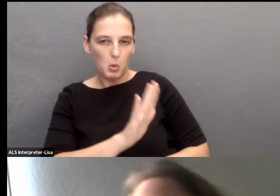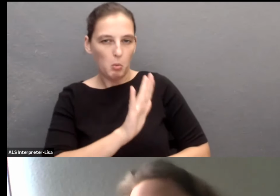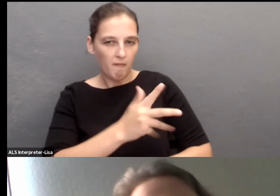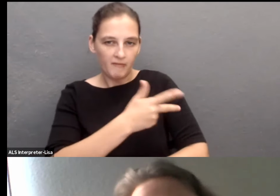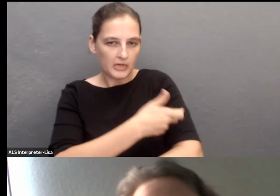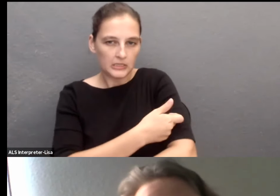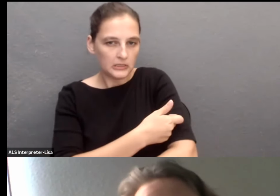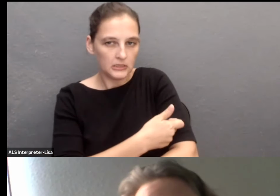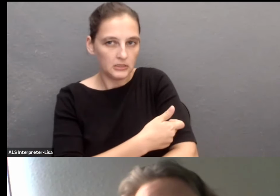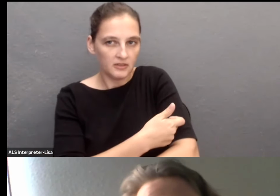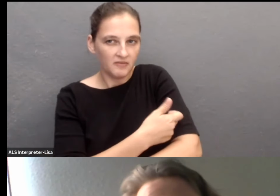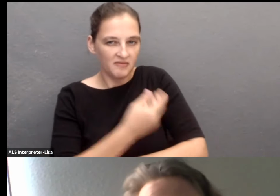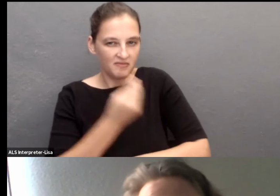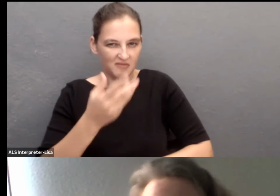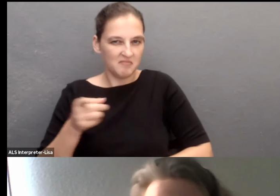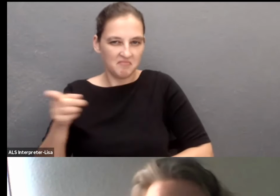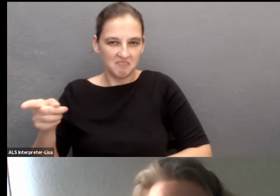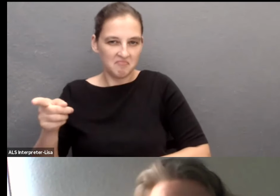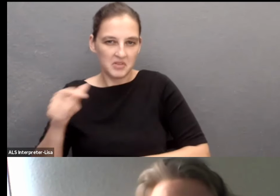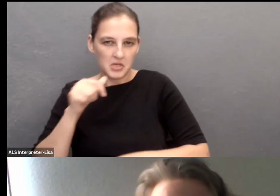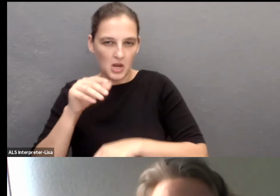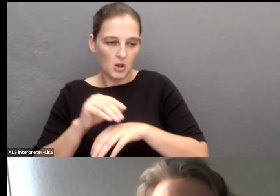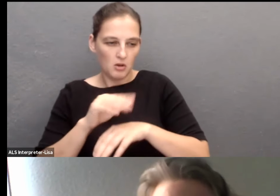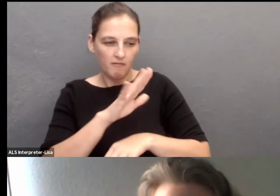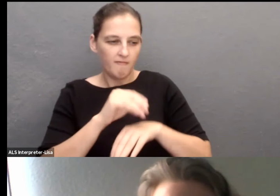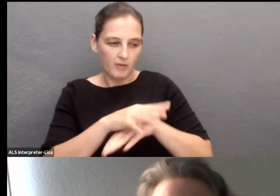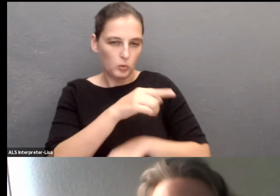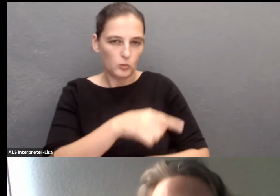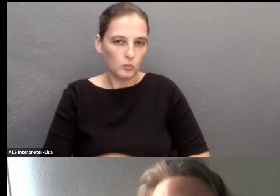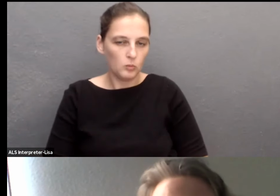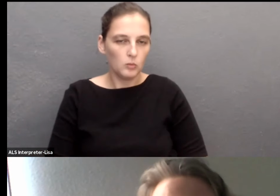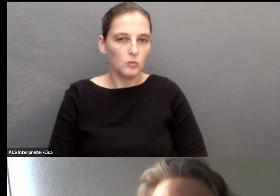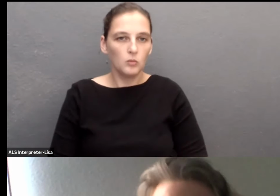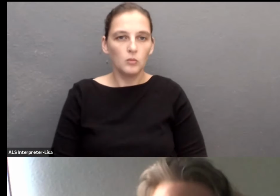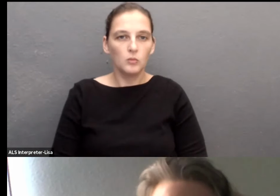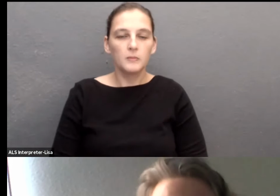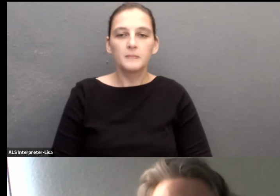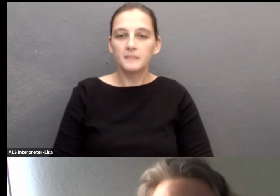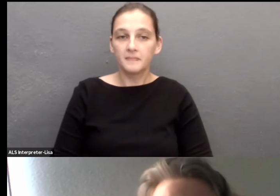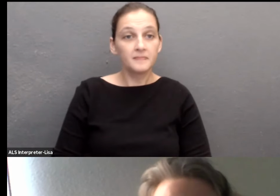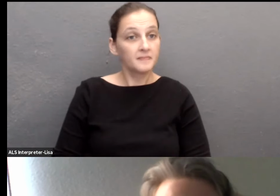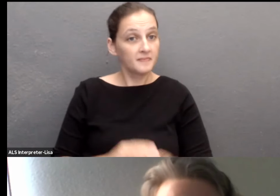that side effect would not affect him. Peggy Holtz: Jared, how about you? Did you